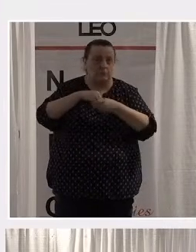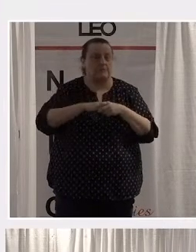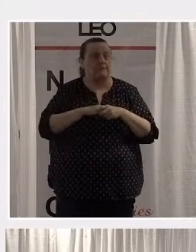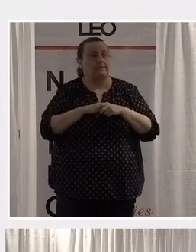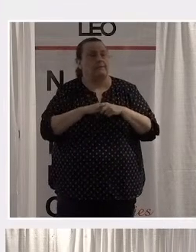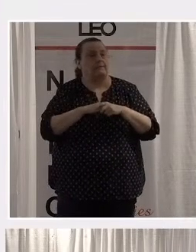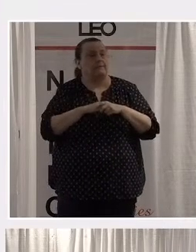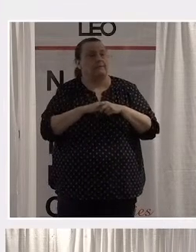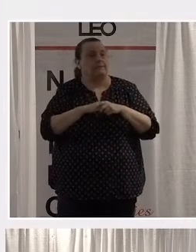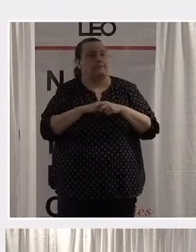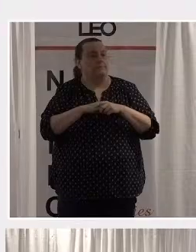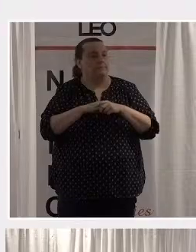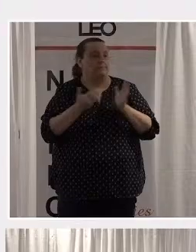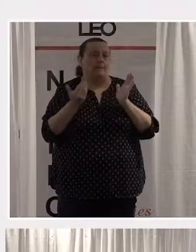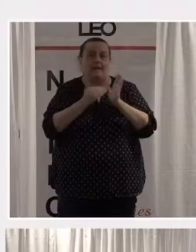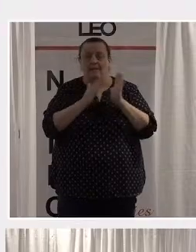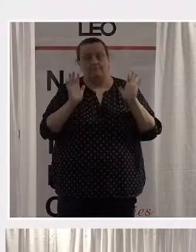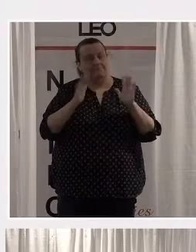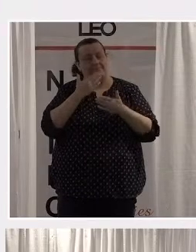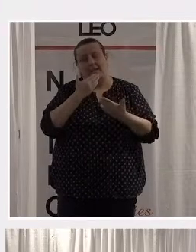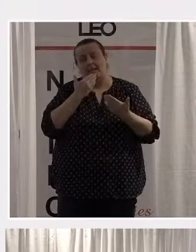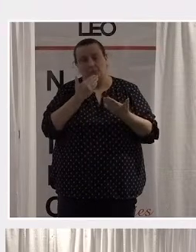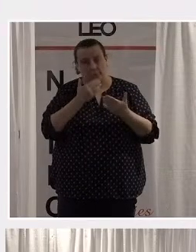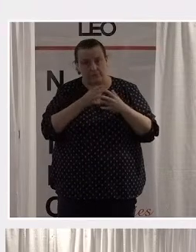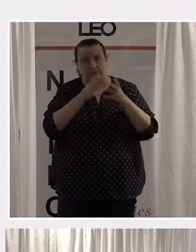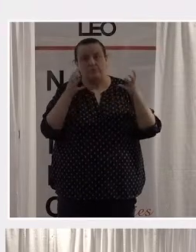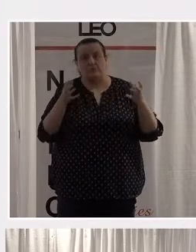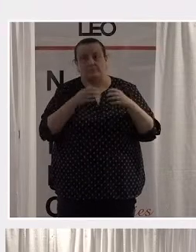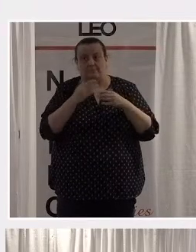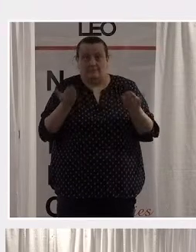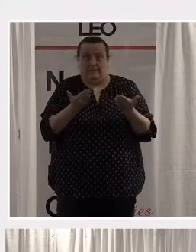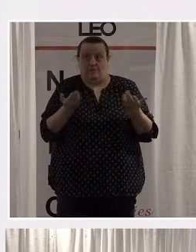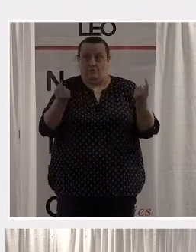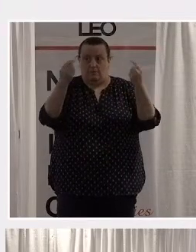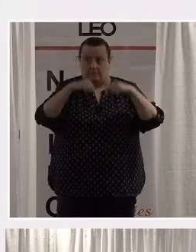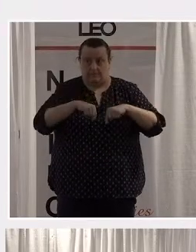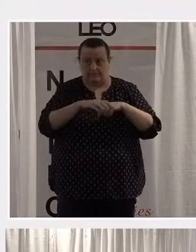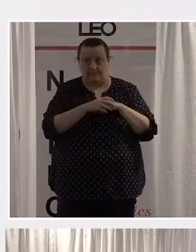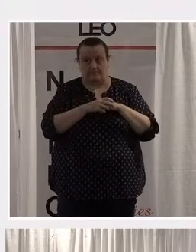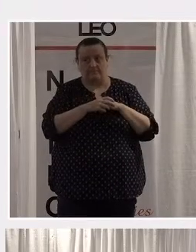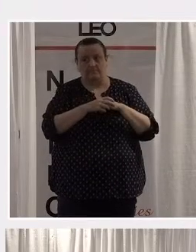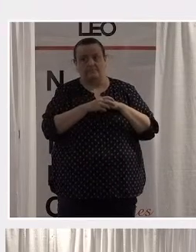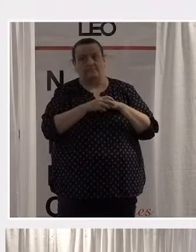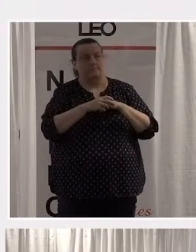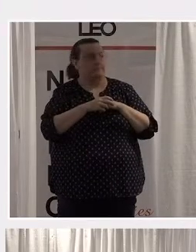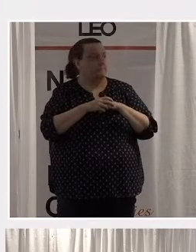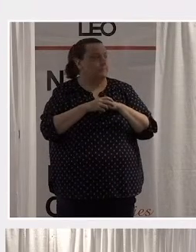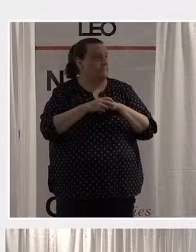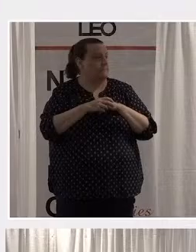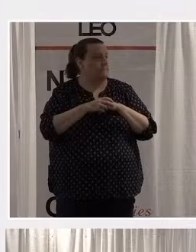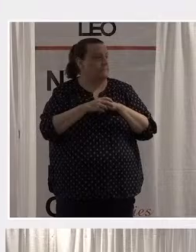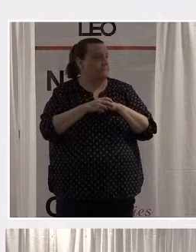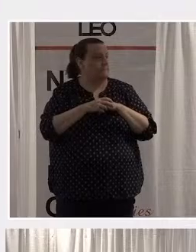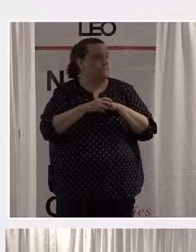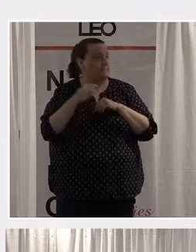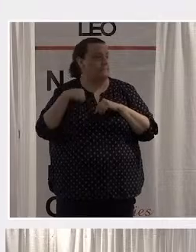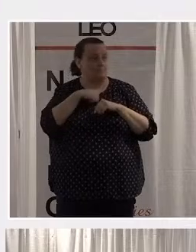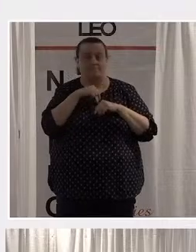AND, AGAIN, THANK YOU SO MUCH FOR BEING HERE. PLEASE, AS I MENTIONED, LET'S FIND A SPOT WHERE WE CAN HAVE